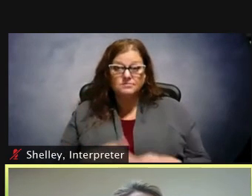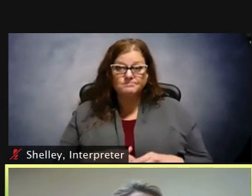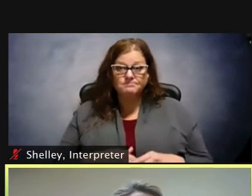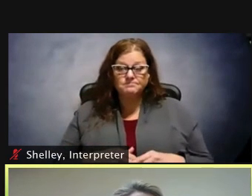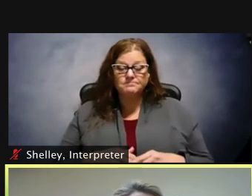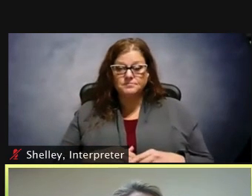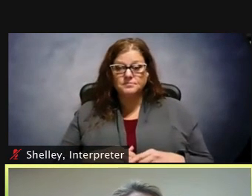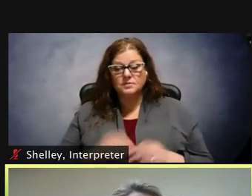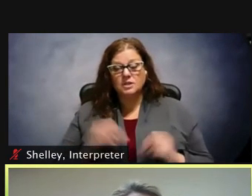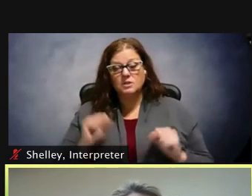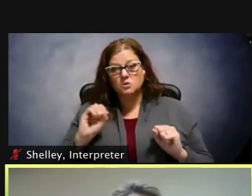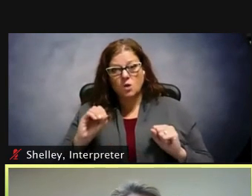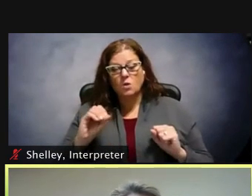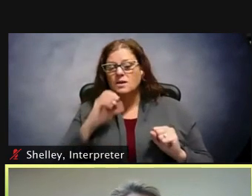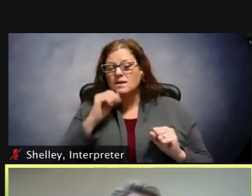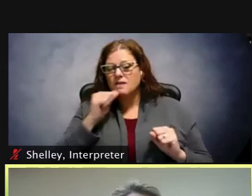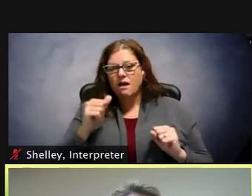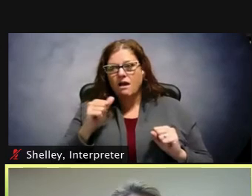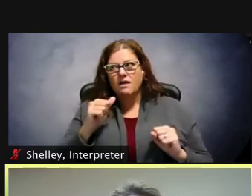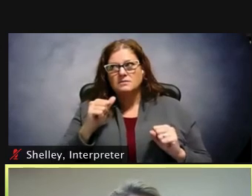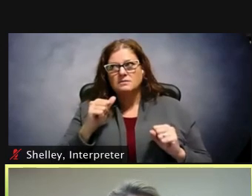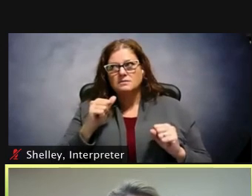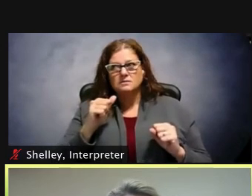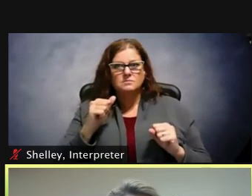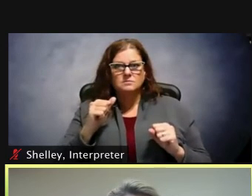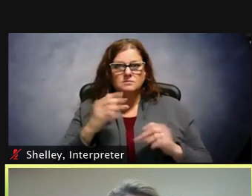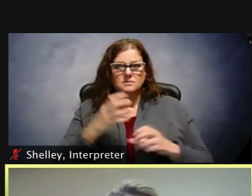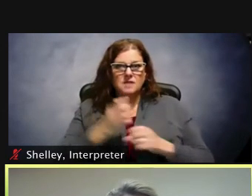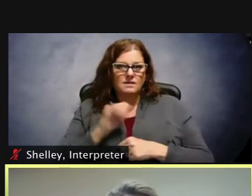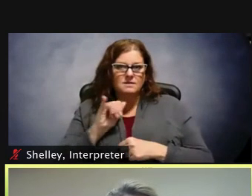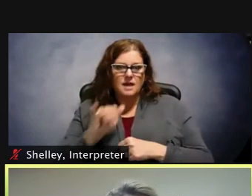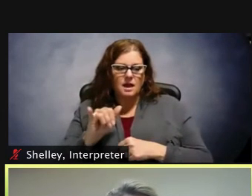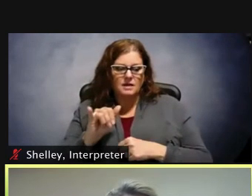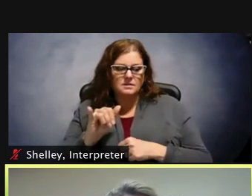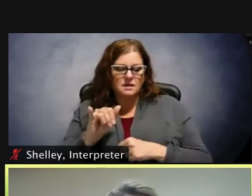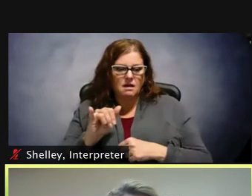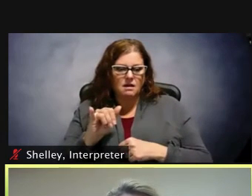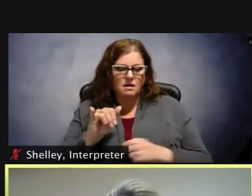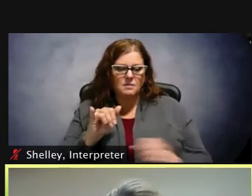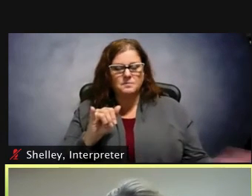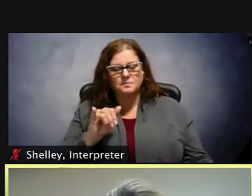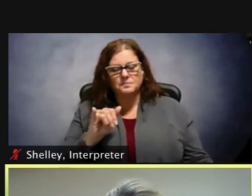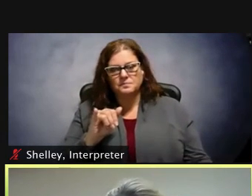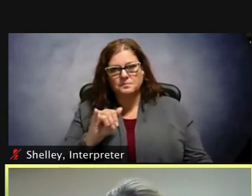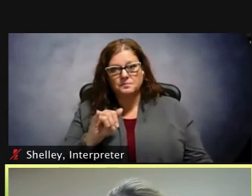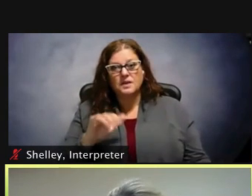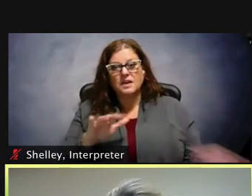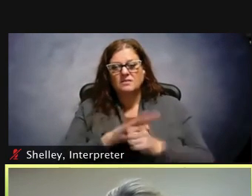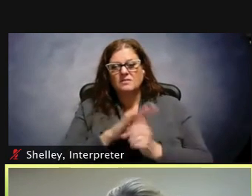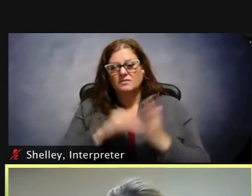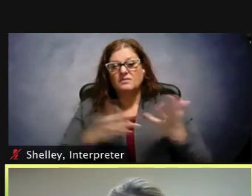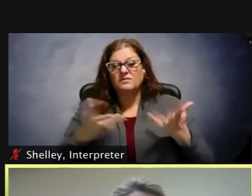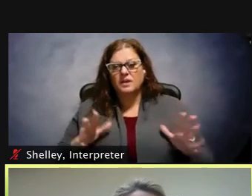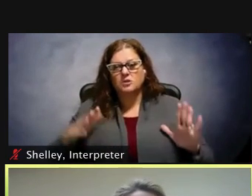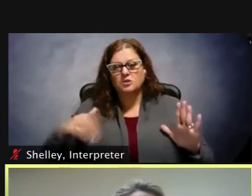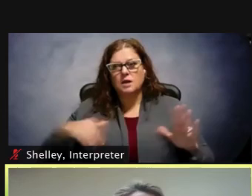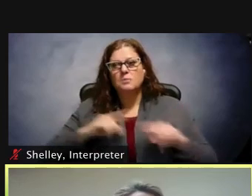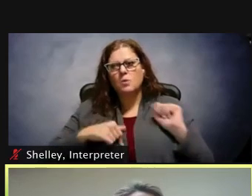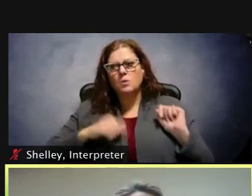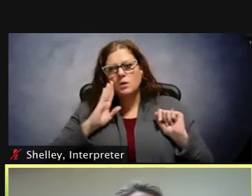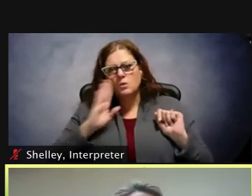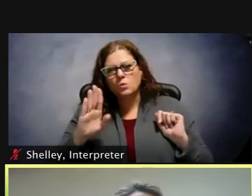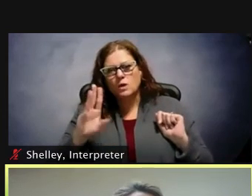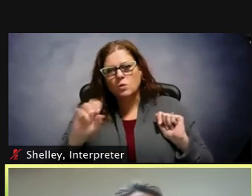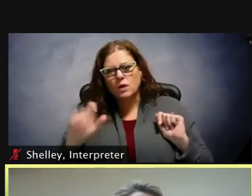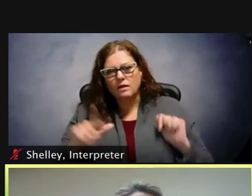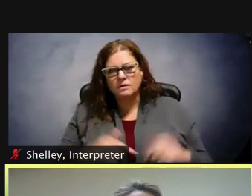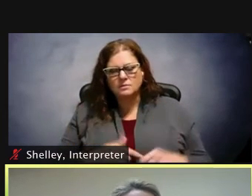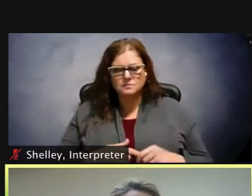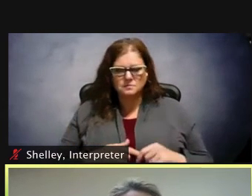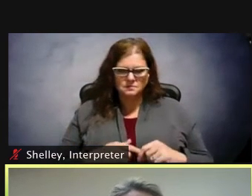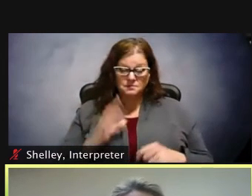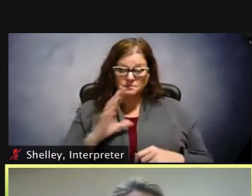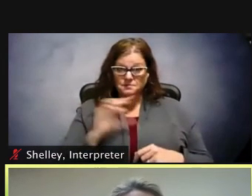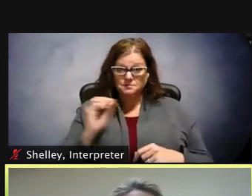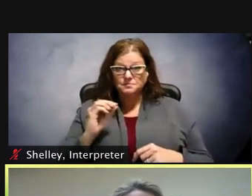So we have not gotten that completed yet. But we will. And to Lynn Brown, who says,